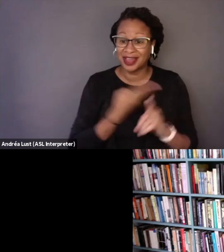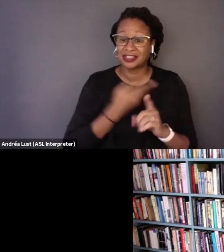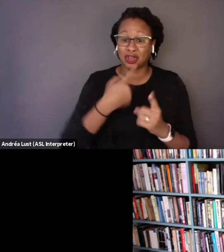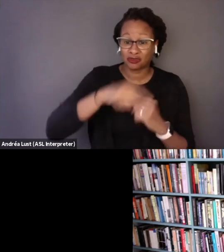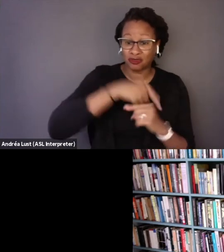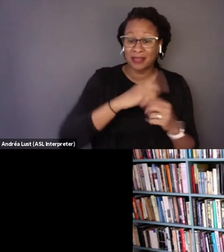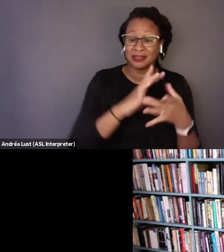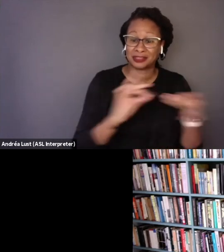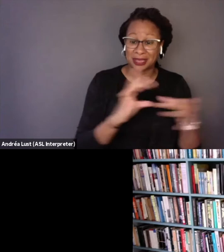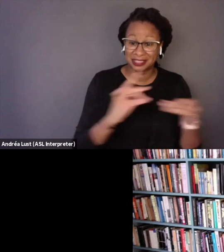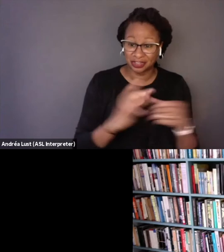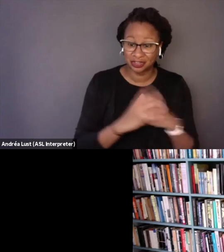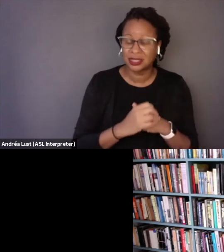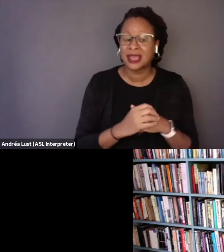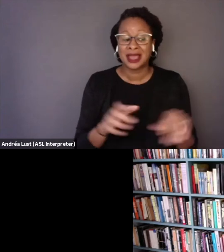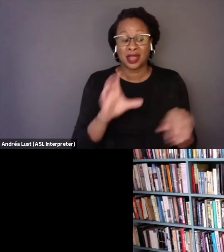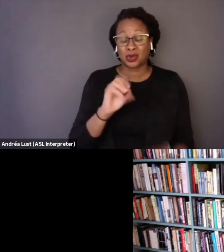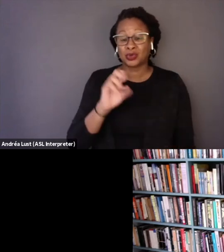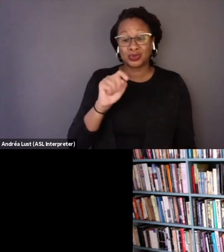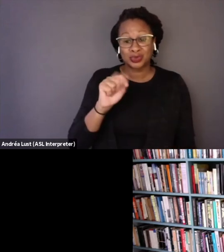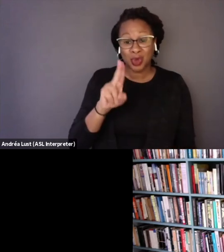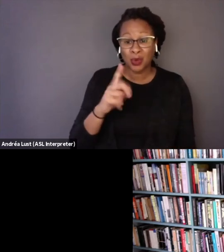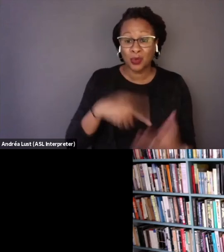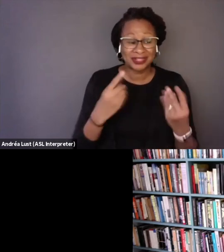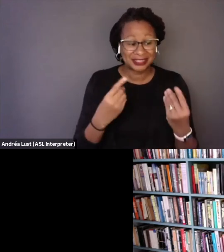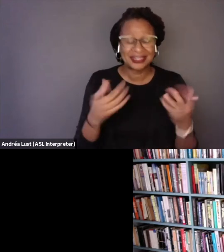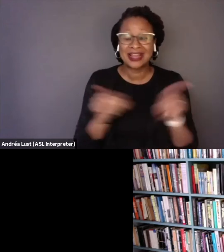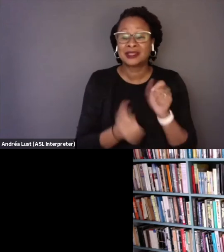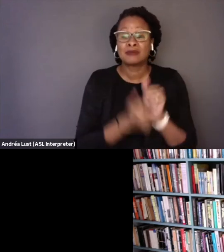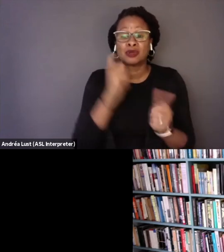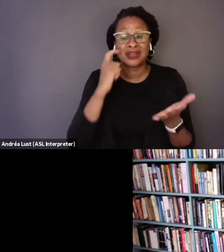as one of the most recognizable human beings on the planet at that time,